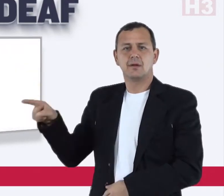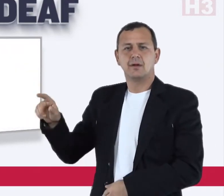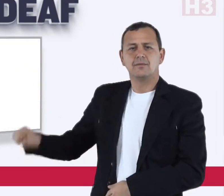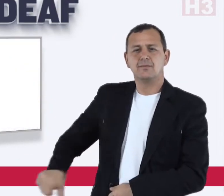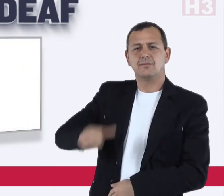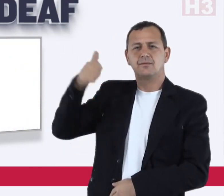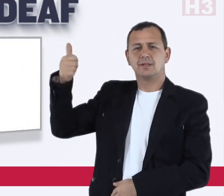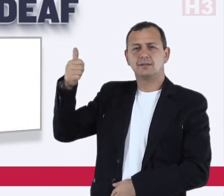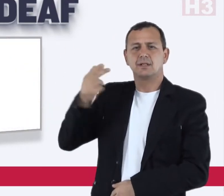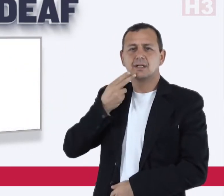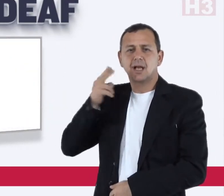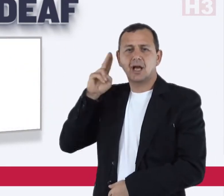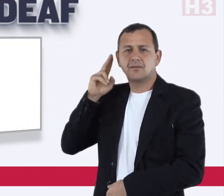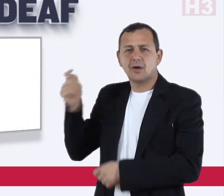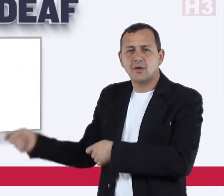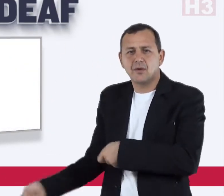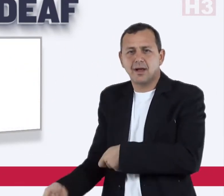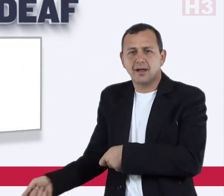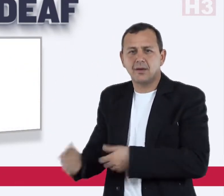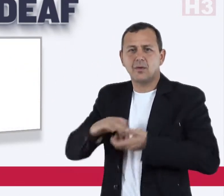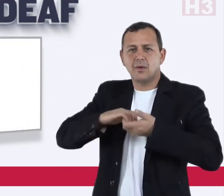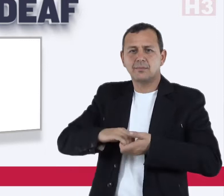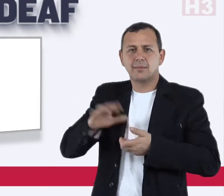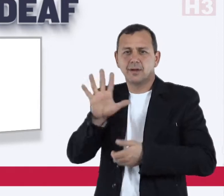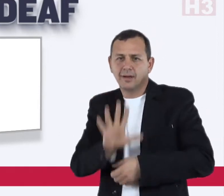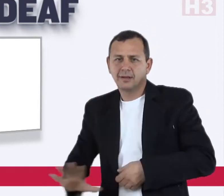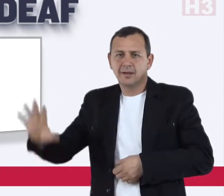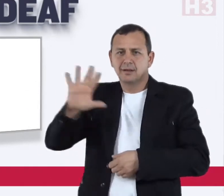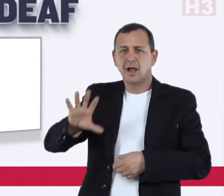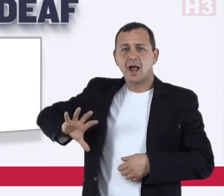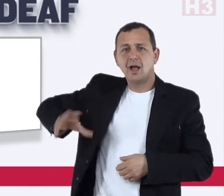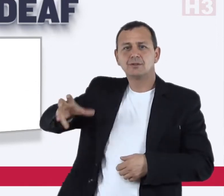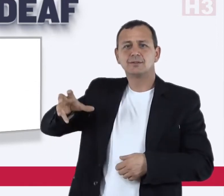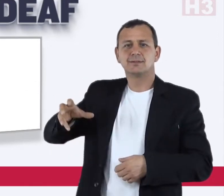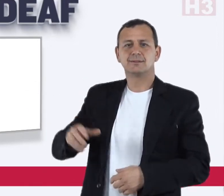It is the first deaf hockey club in the country.